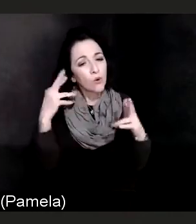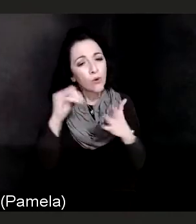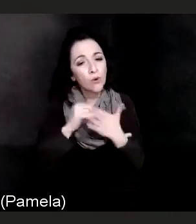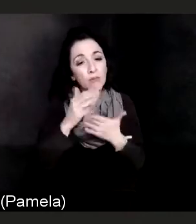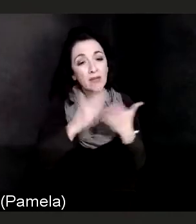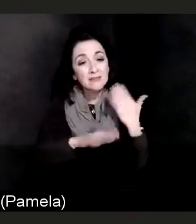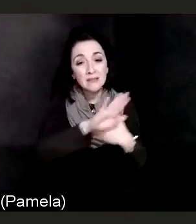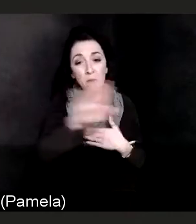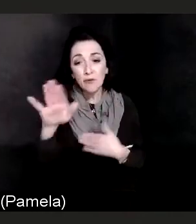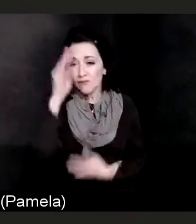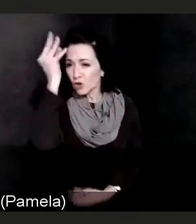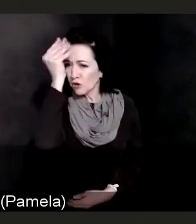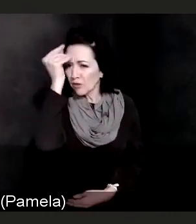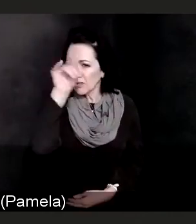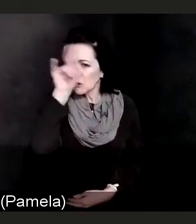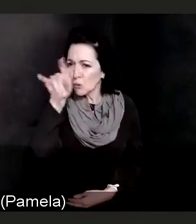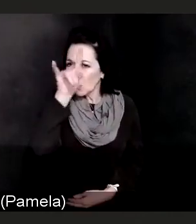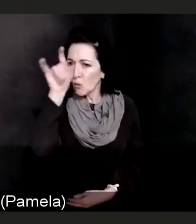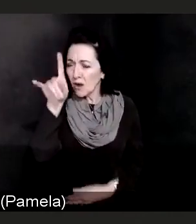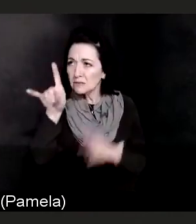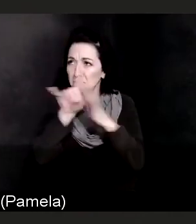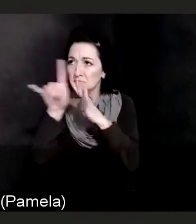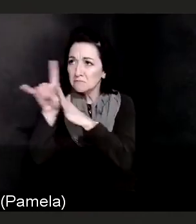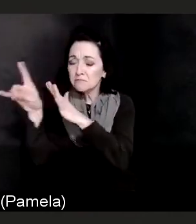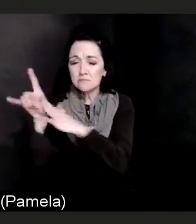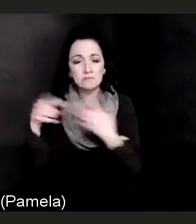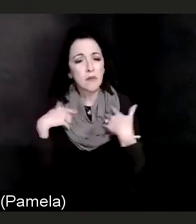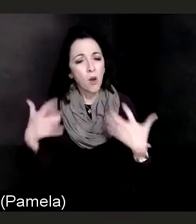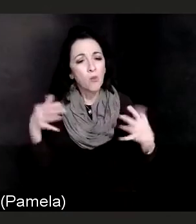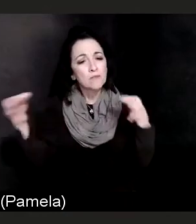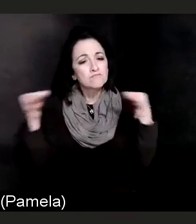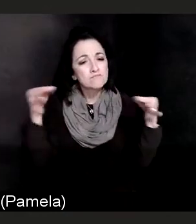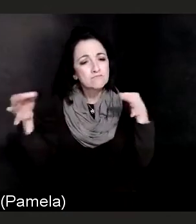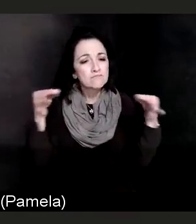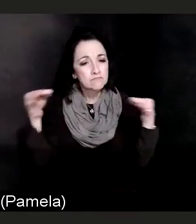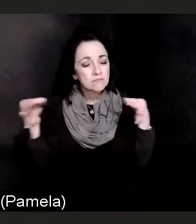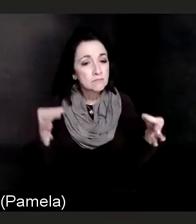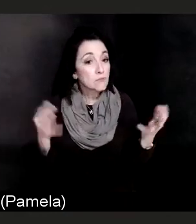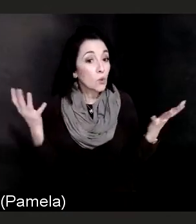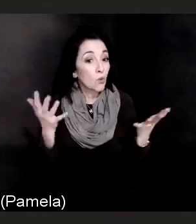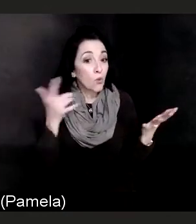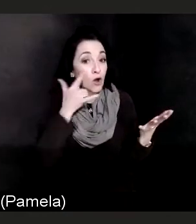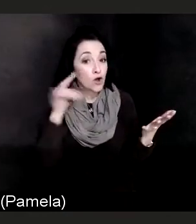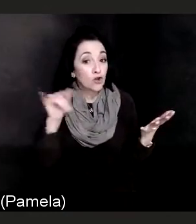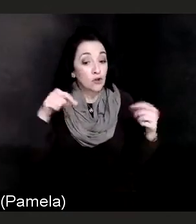I wanna talk about what COVID looks like in the State of Delaware and our community,